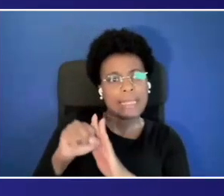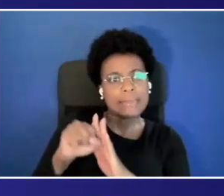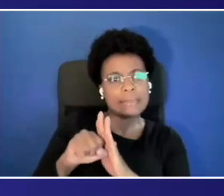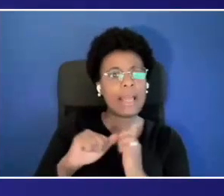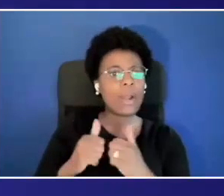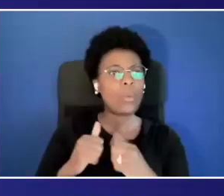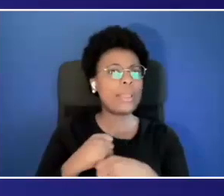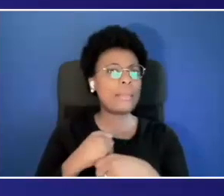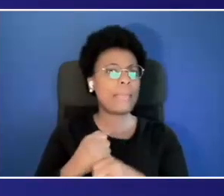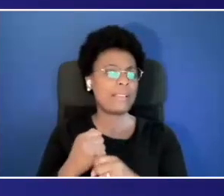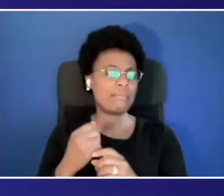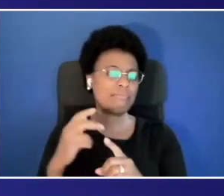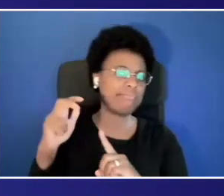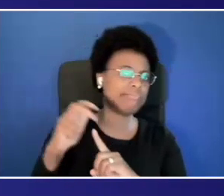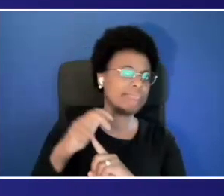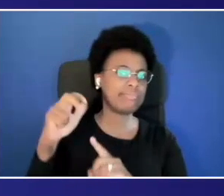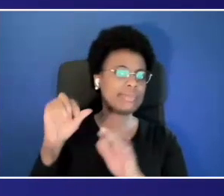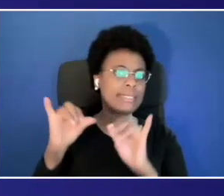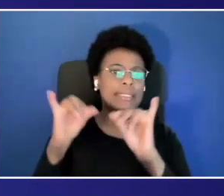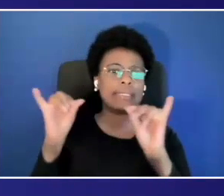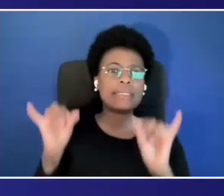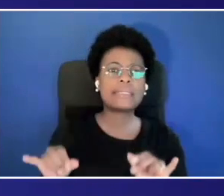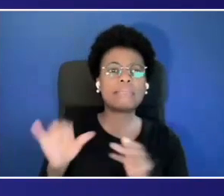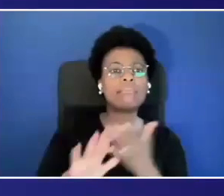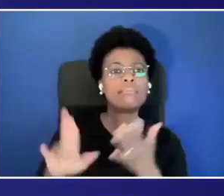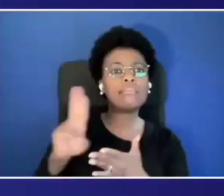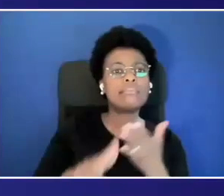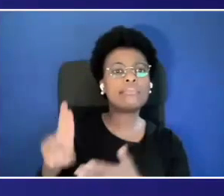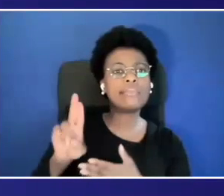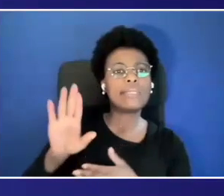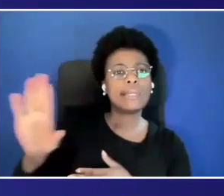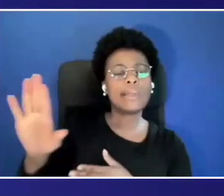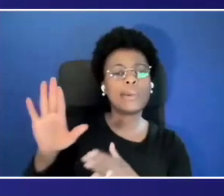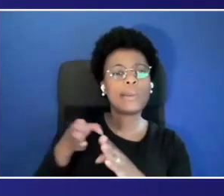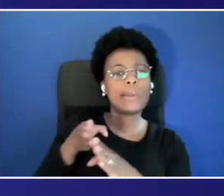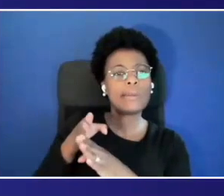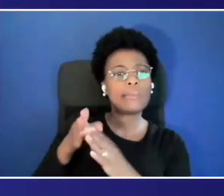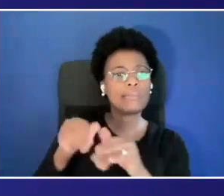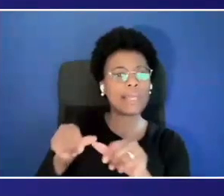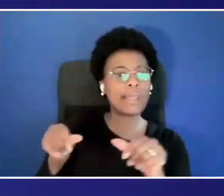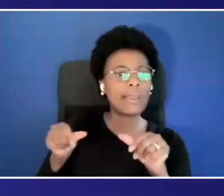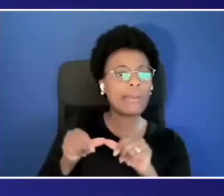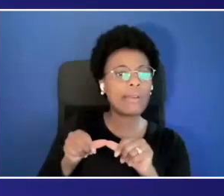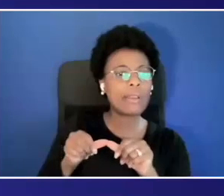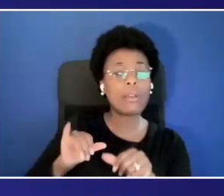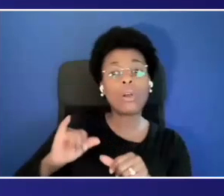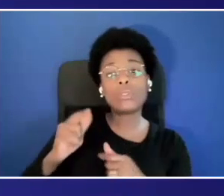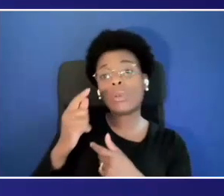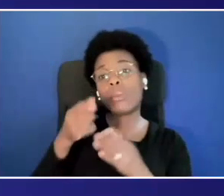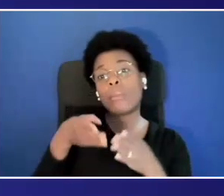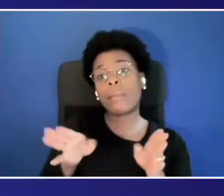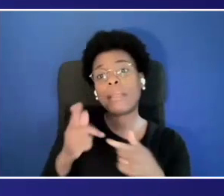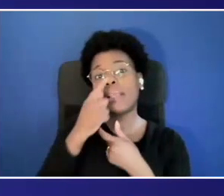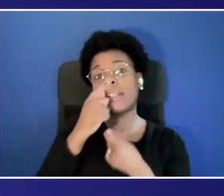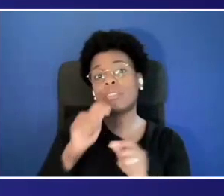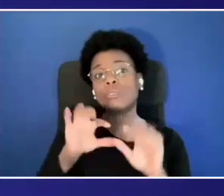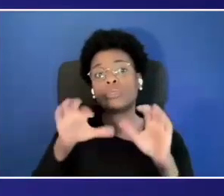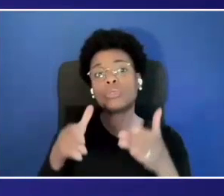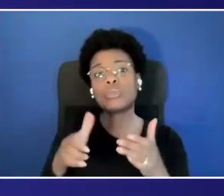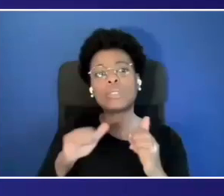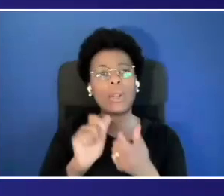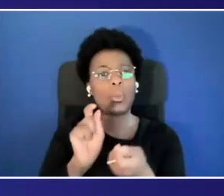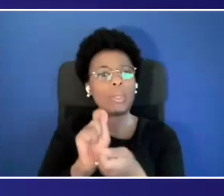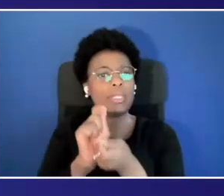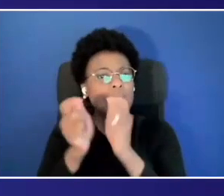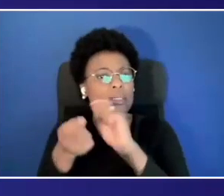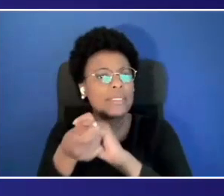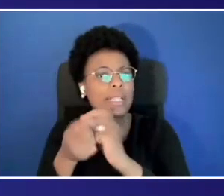How can we reduce barriers? And taxpayer in public interest groups, how should we reform the public service loan forgiveness program to align with the President's promises?